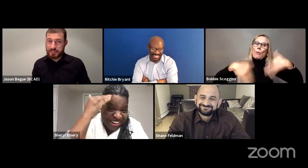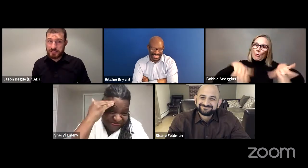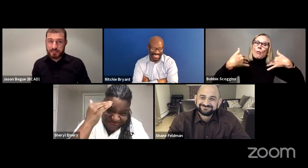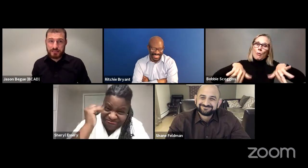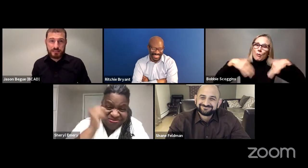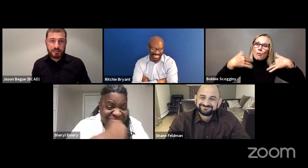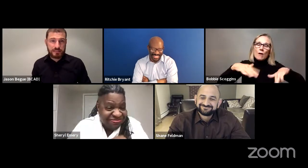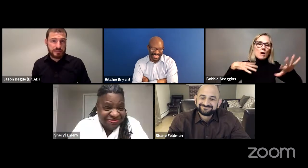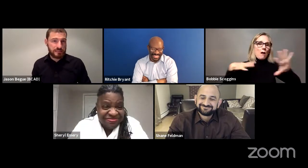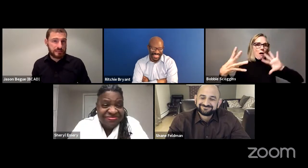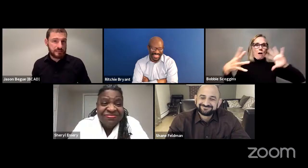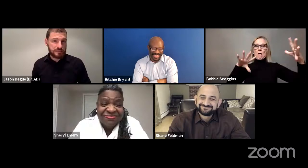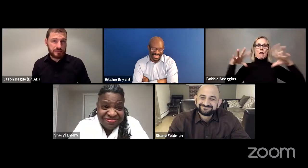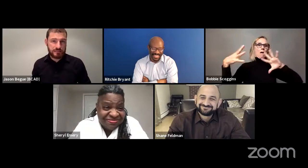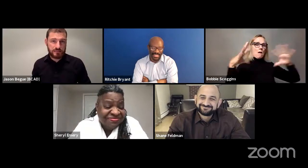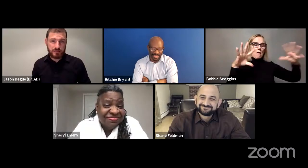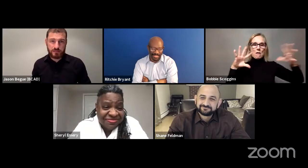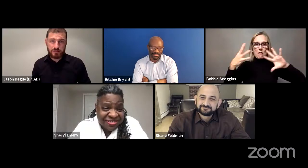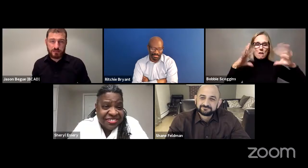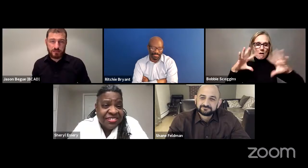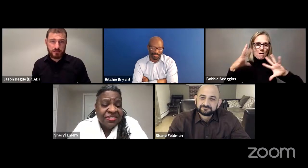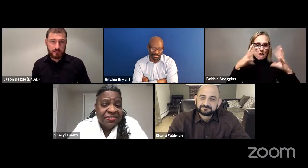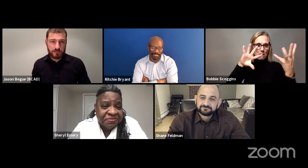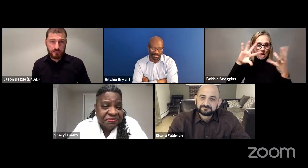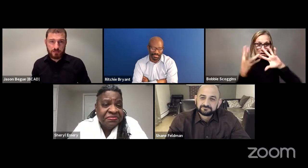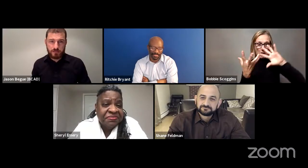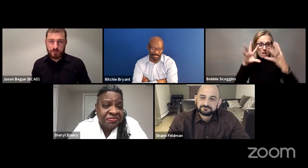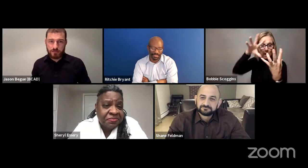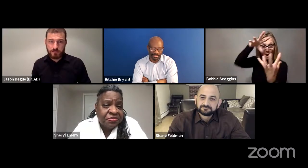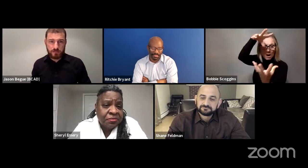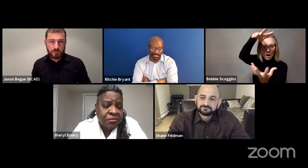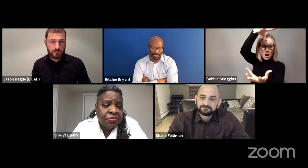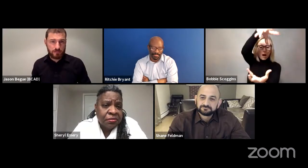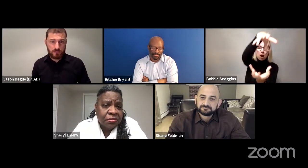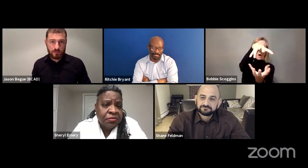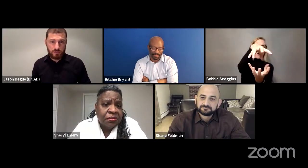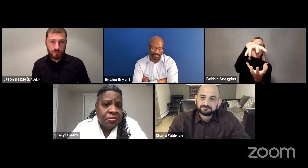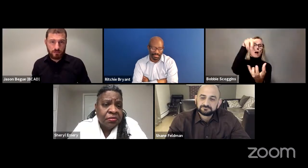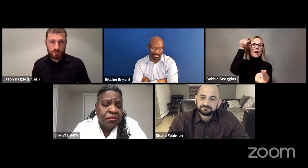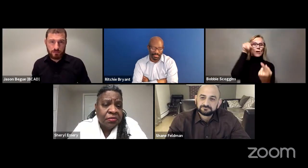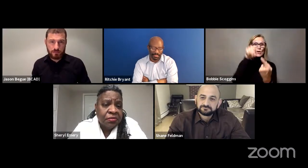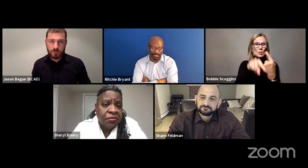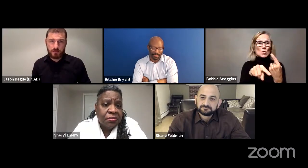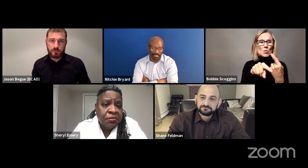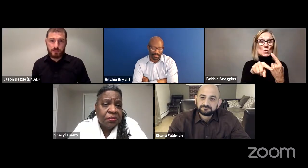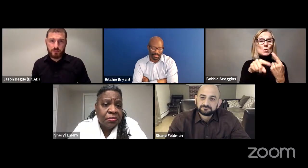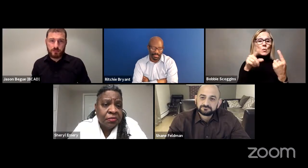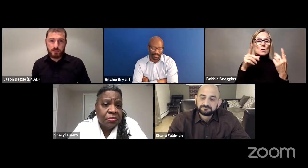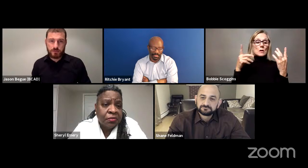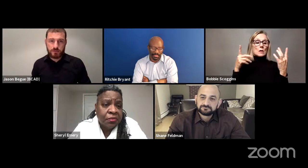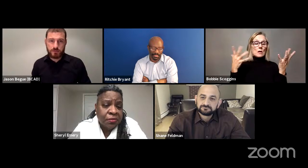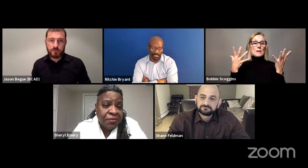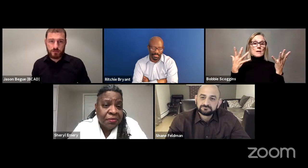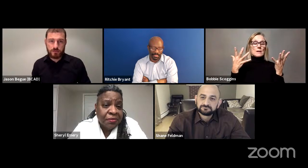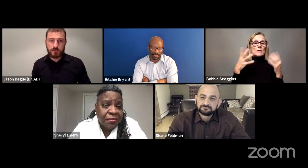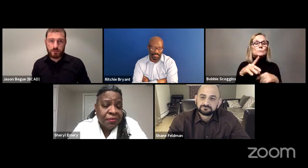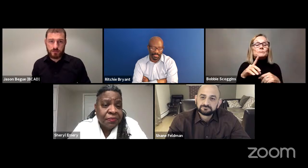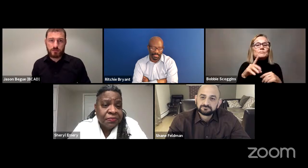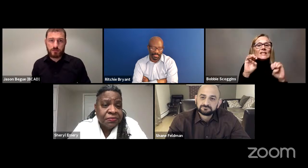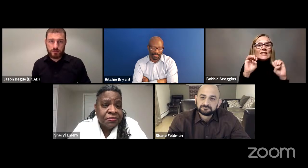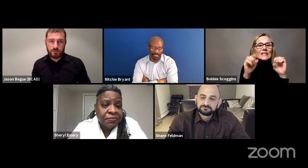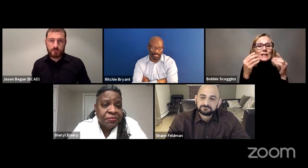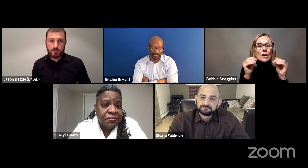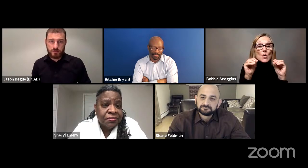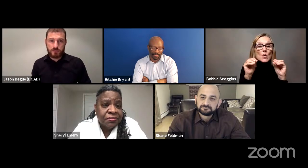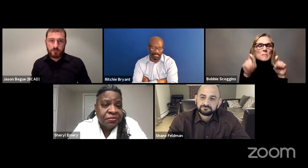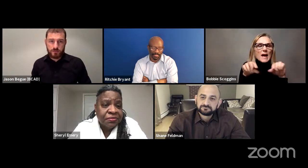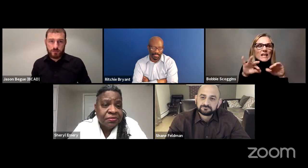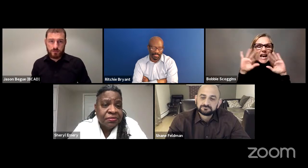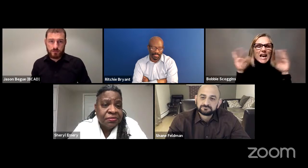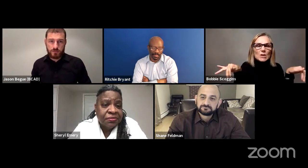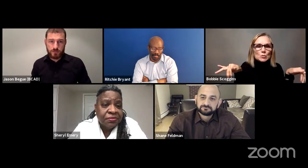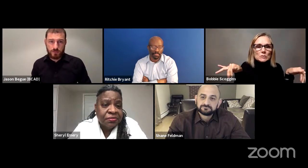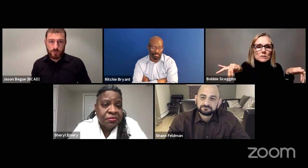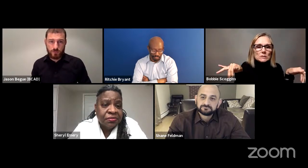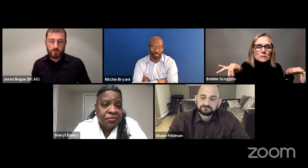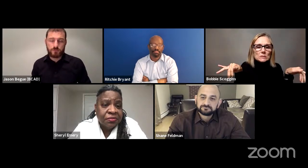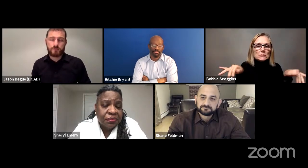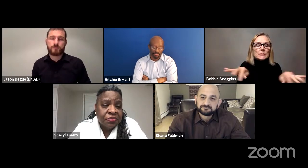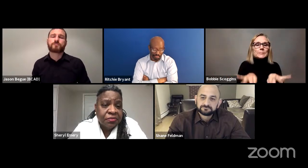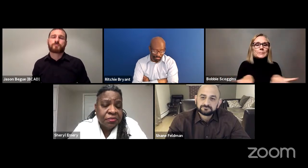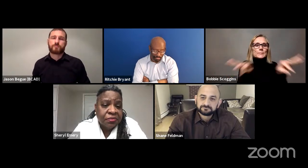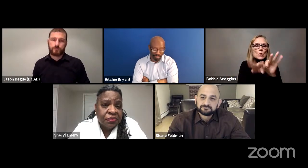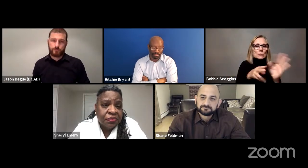head. But it became heated at times in various situations. I think the way to avoid that